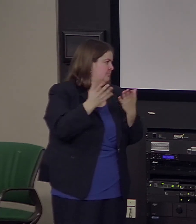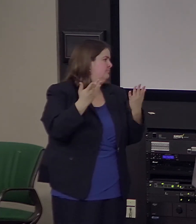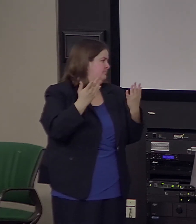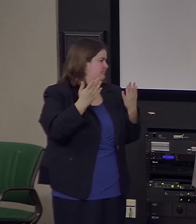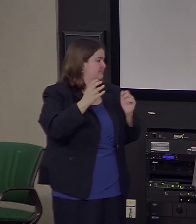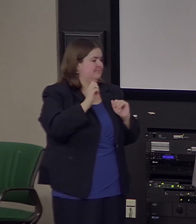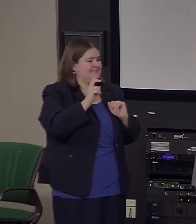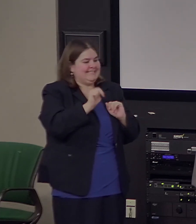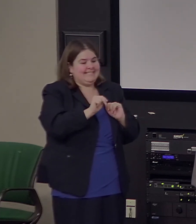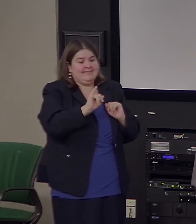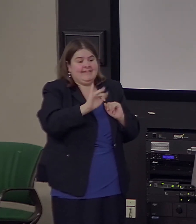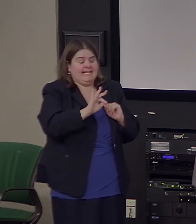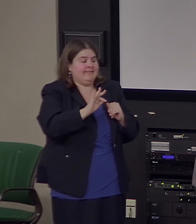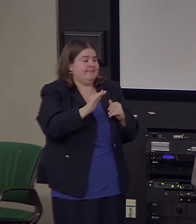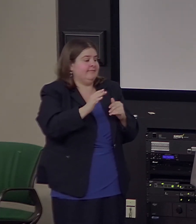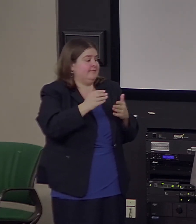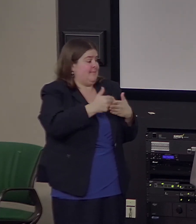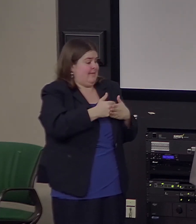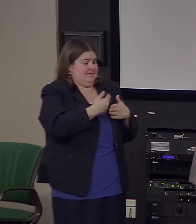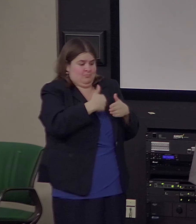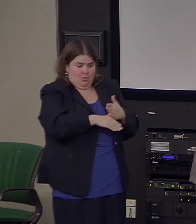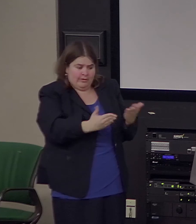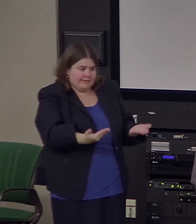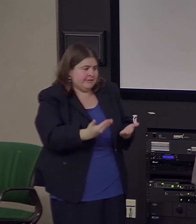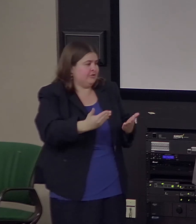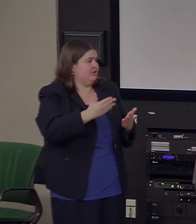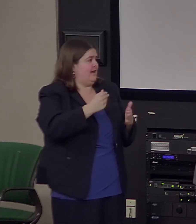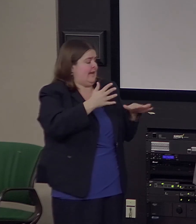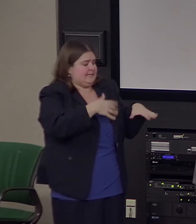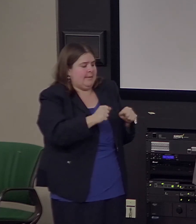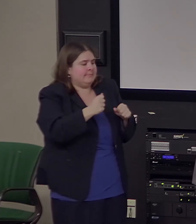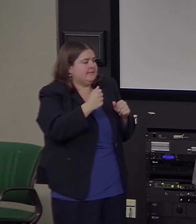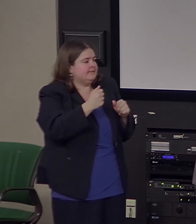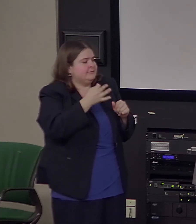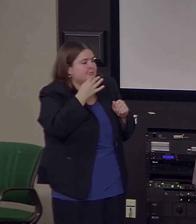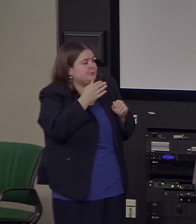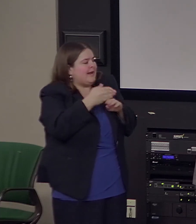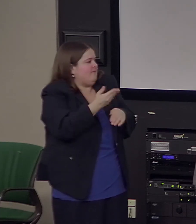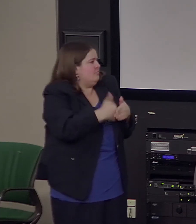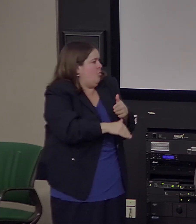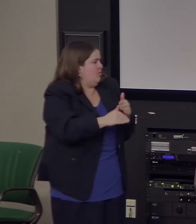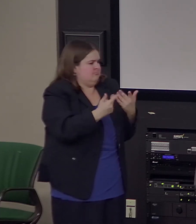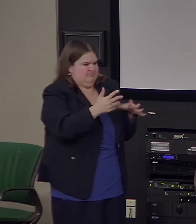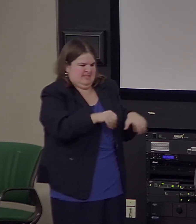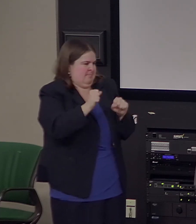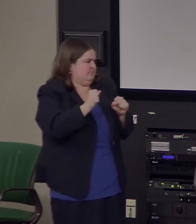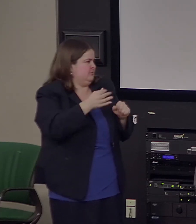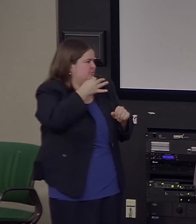Even if they are adopted soon after birth in terms of a psychological relationship between